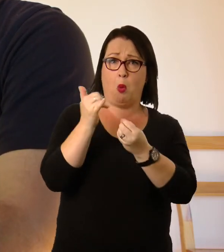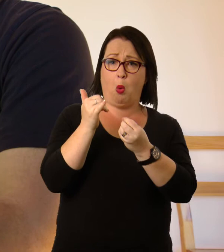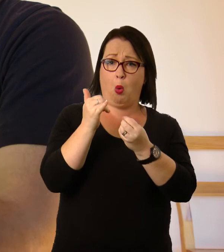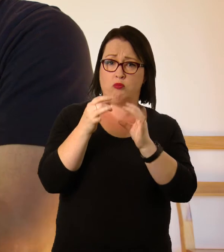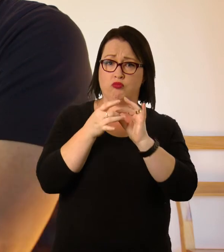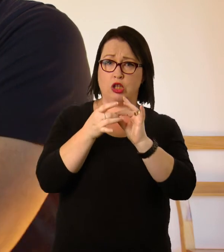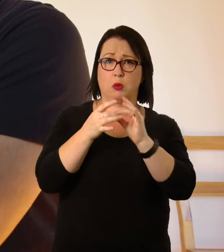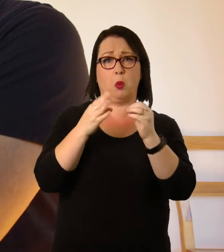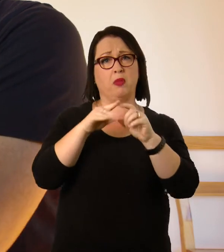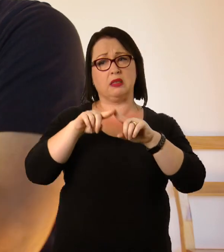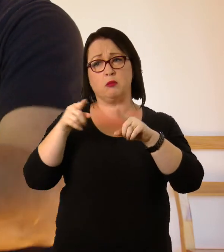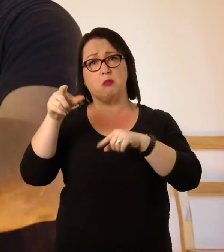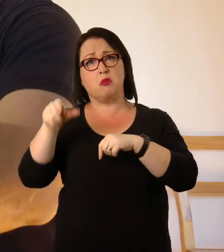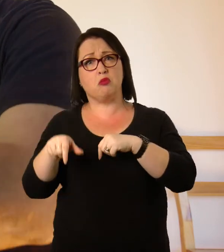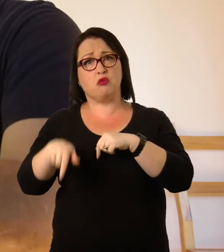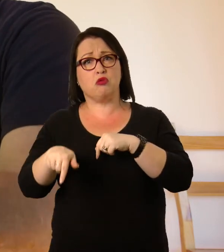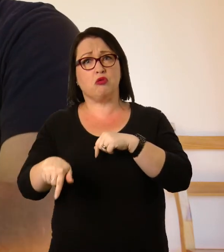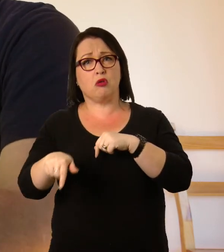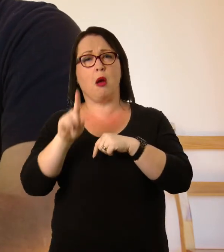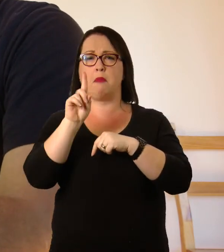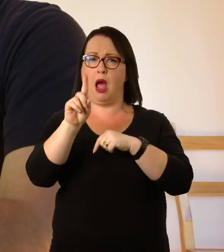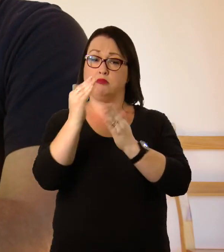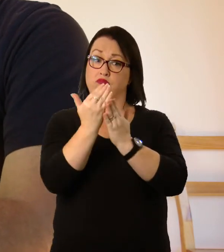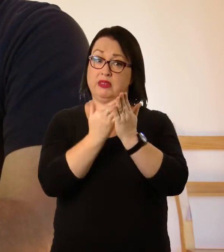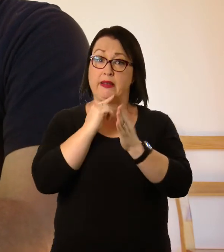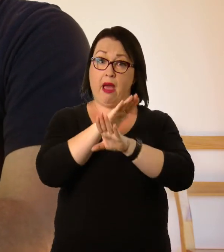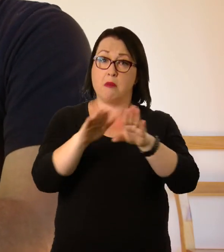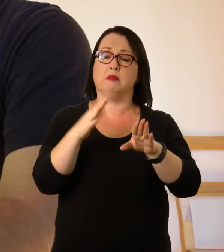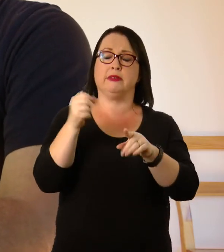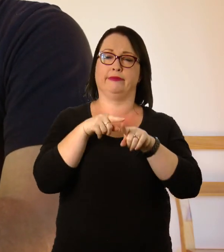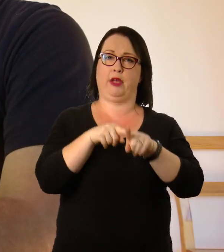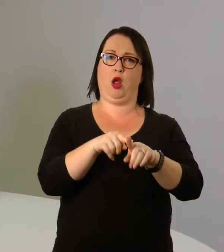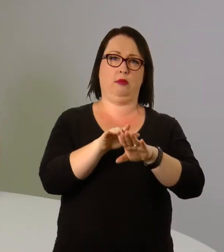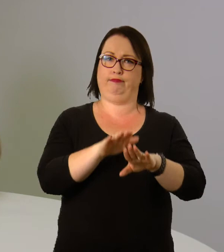in a relationship with another person - unless conditions on the order prevent this - for